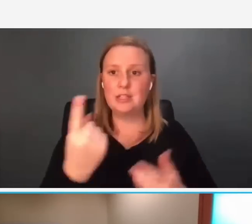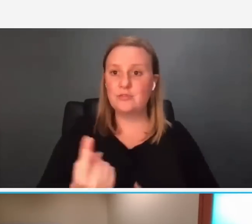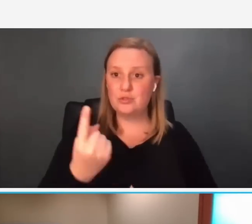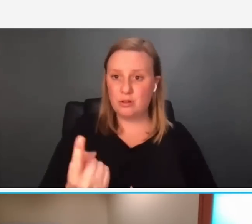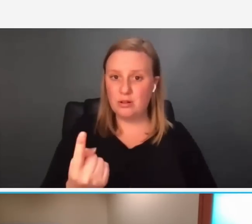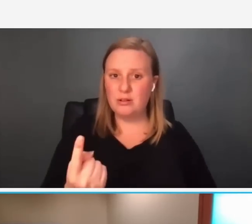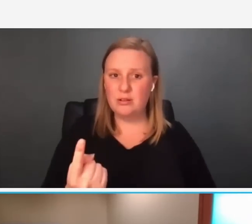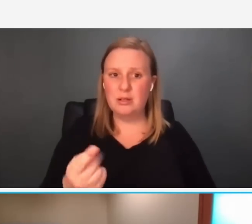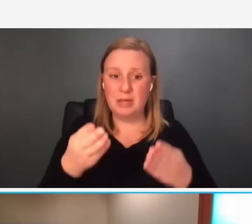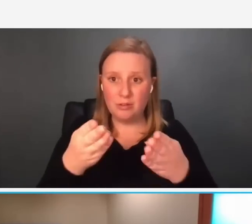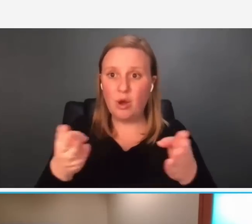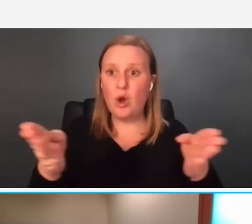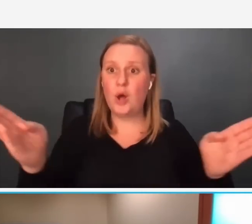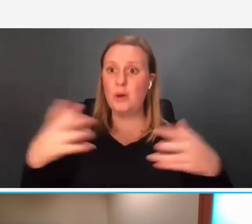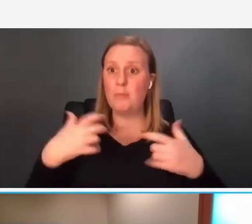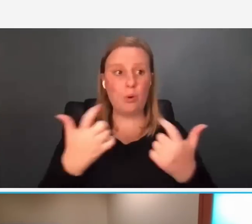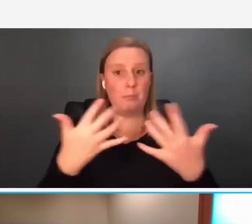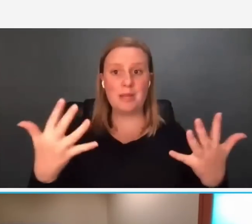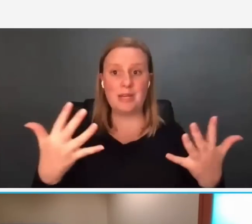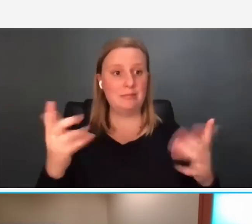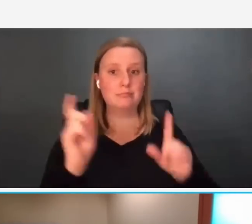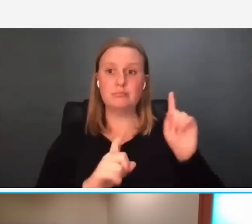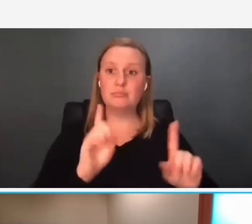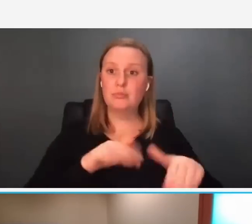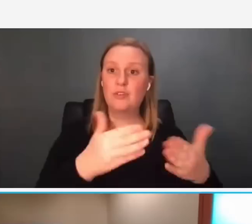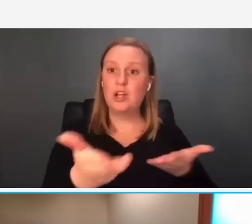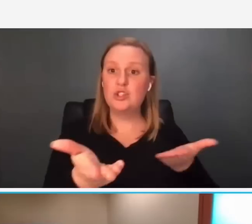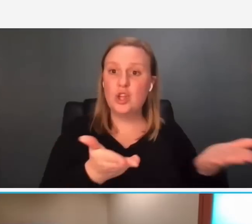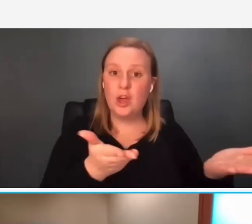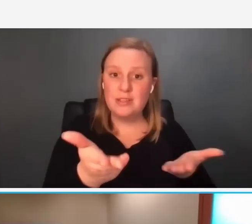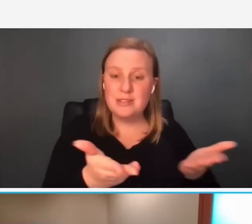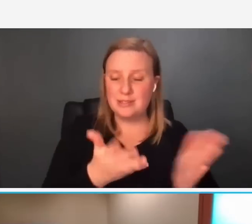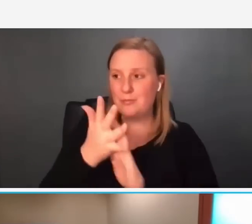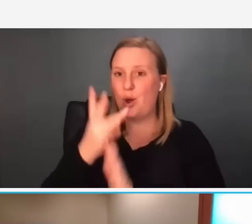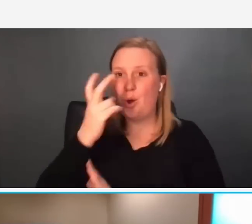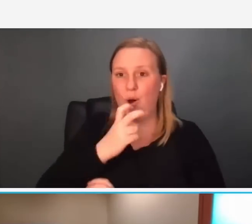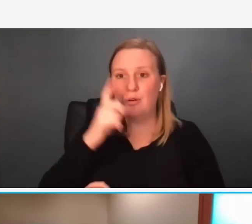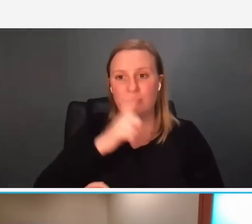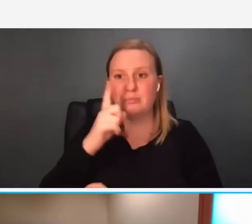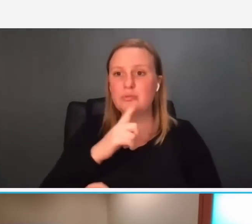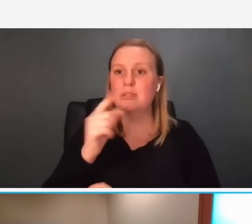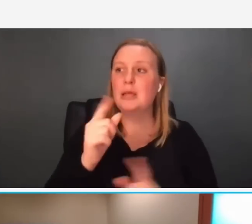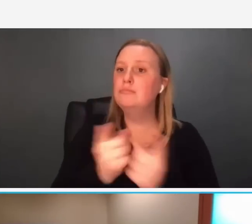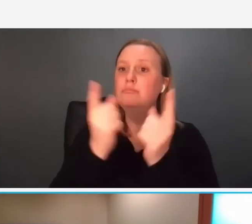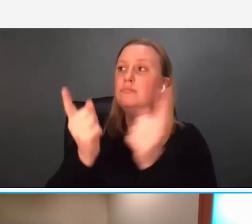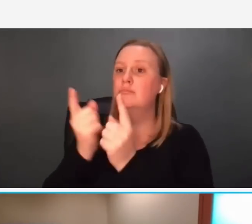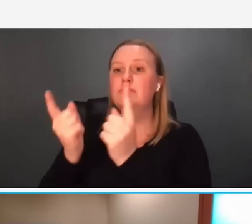believe it will offer more choice to older Australians in gaining access to the services and provide a more sustainable market going forward.